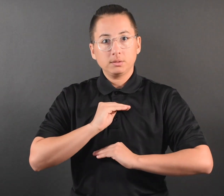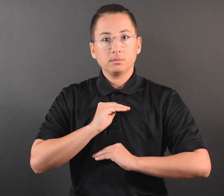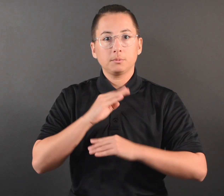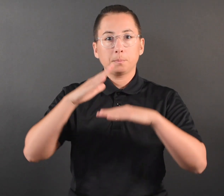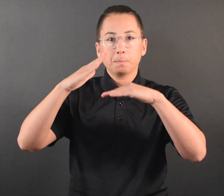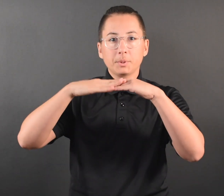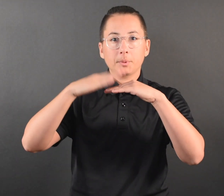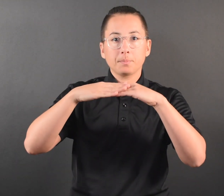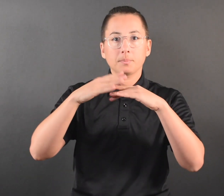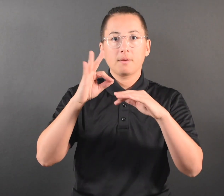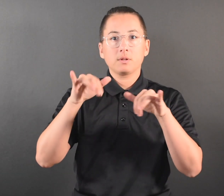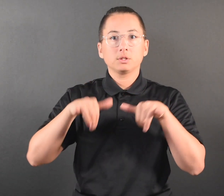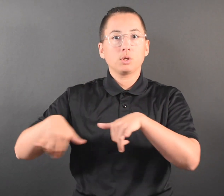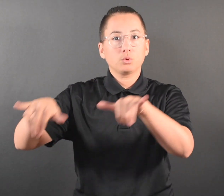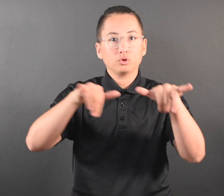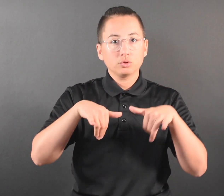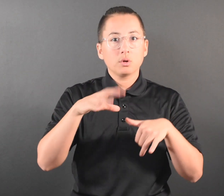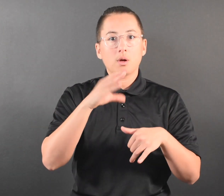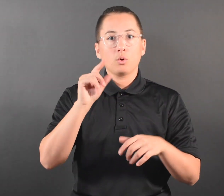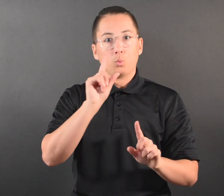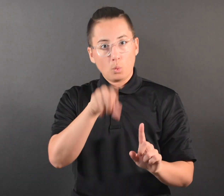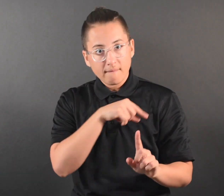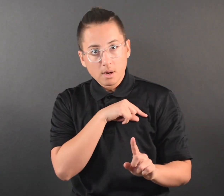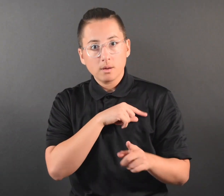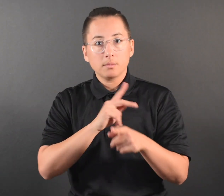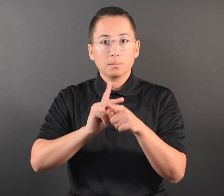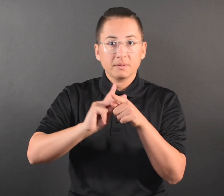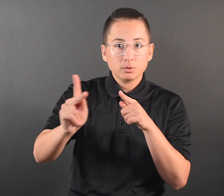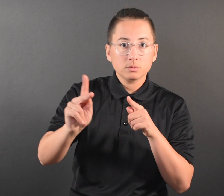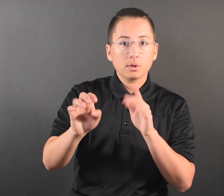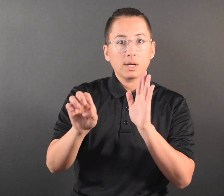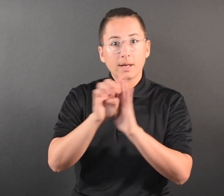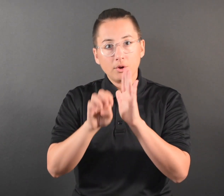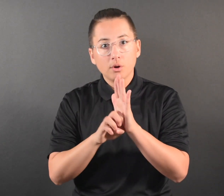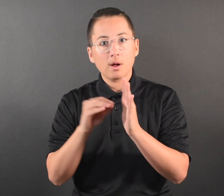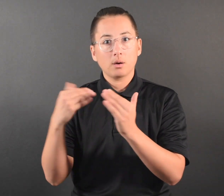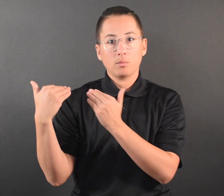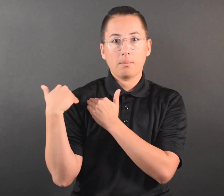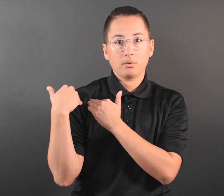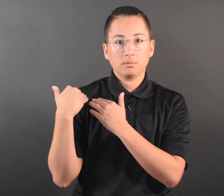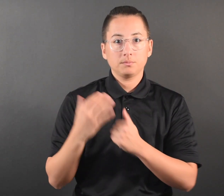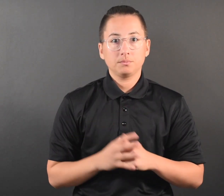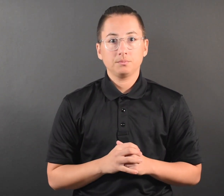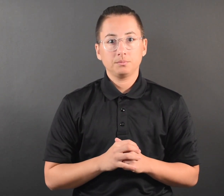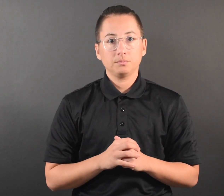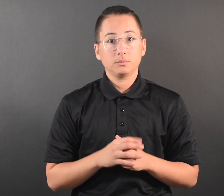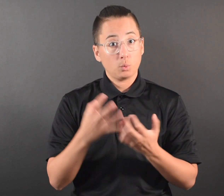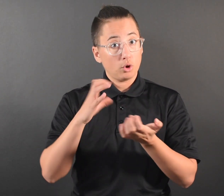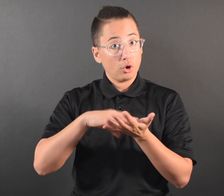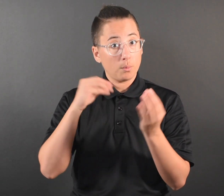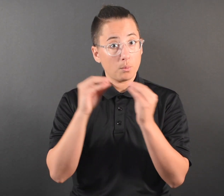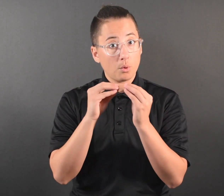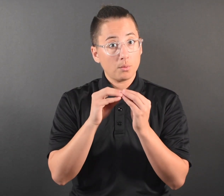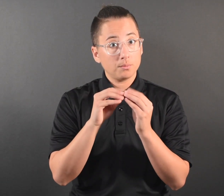and are qualified, professional, ethical, and accountable. To learn more, head over to the